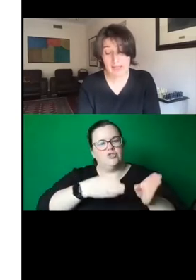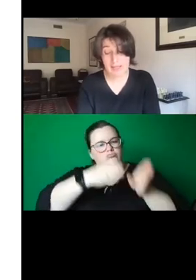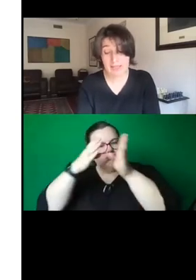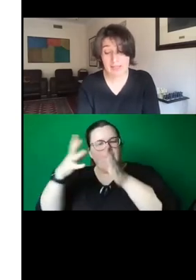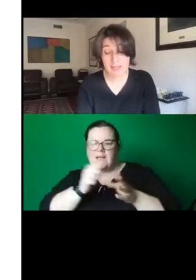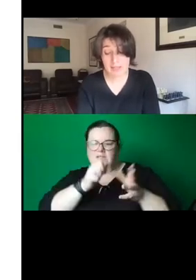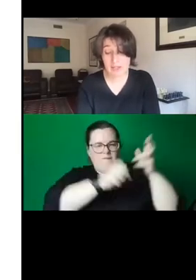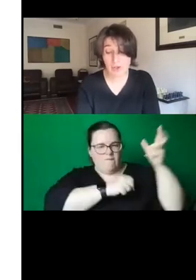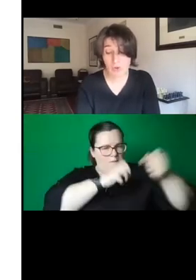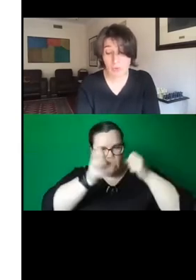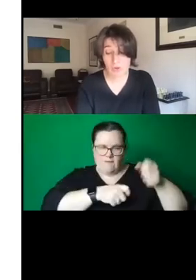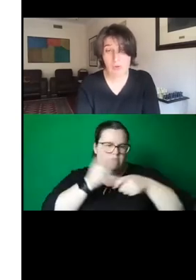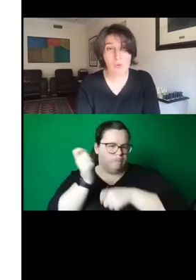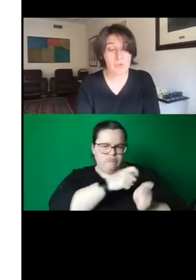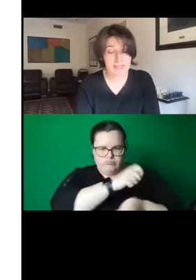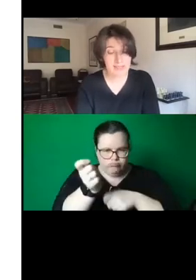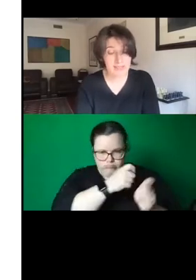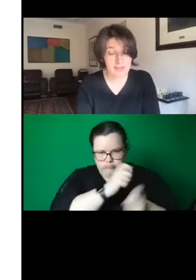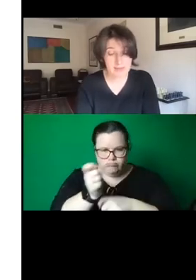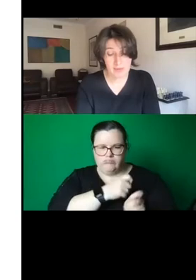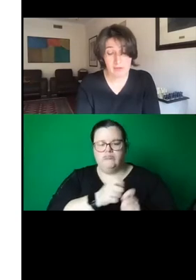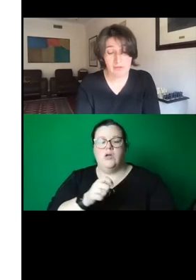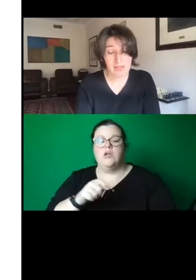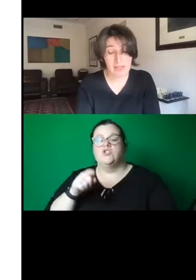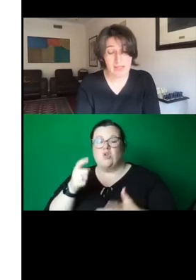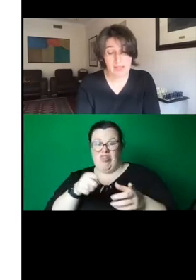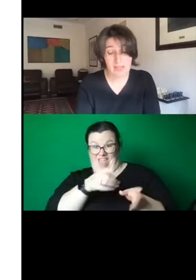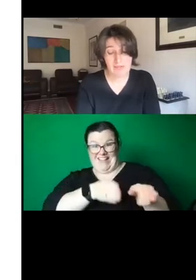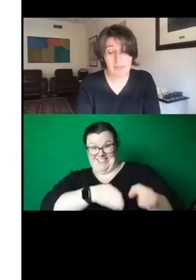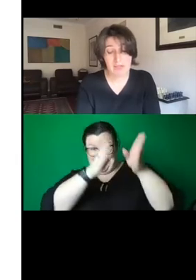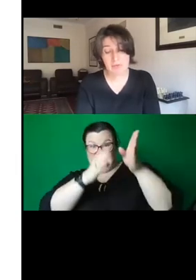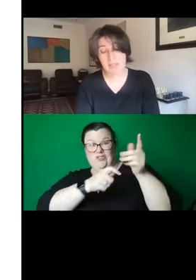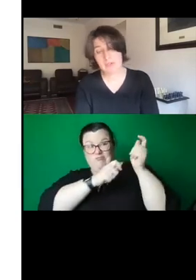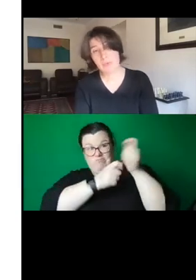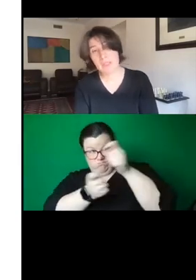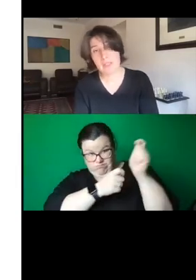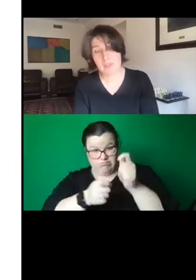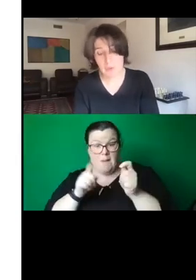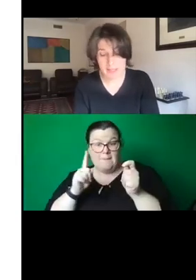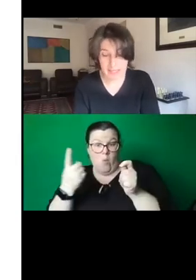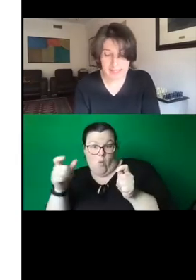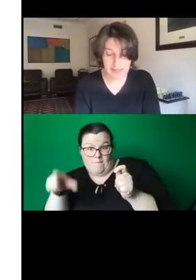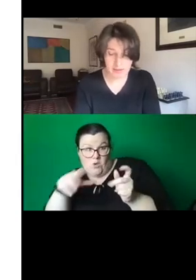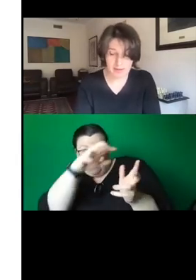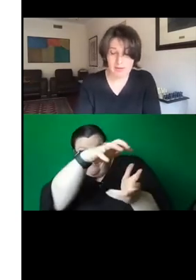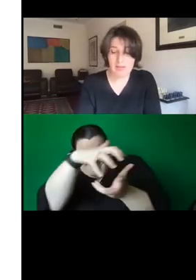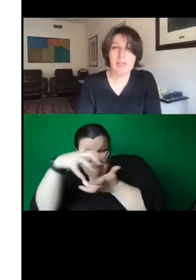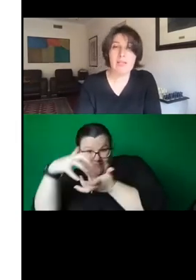hid it in his home for all these years finally his family revealing it to me in 2018. it was a